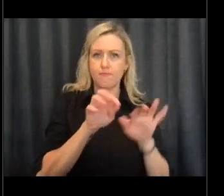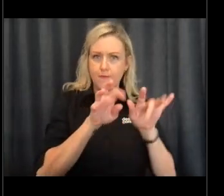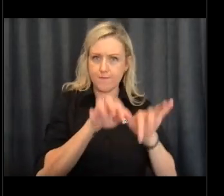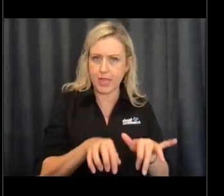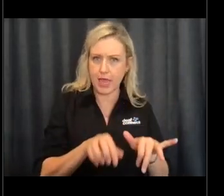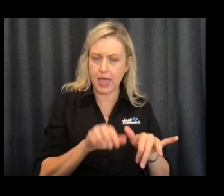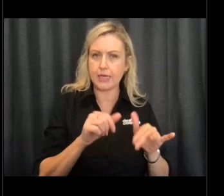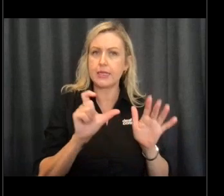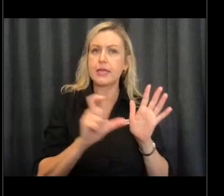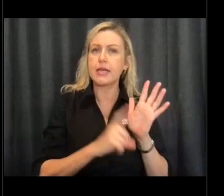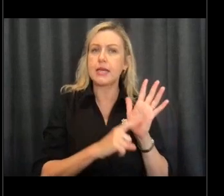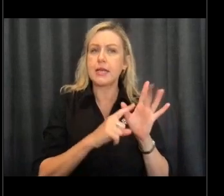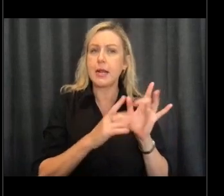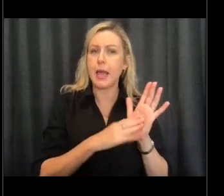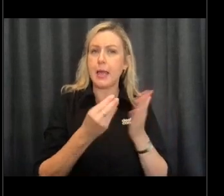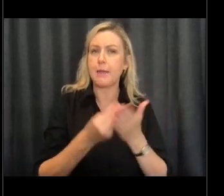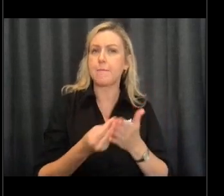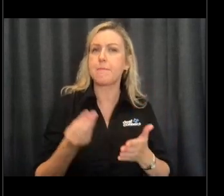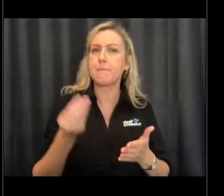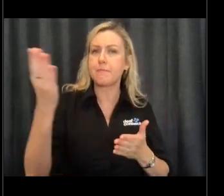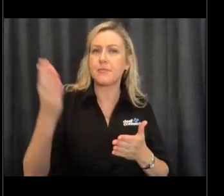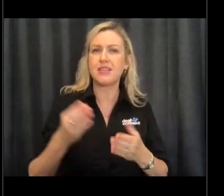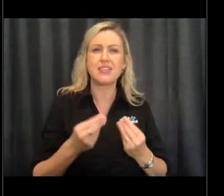People will tell you, oh, I don't think I'm covered.